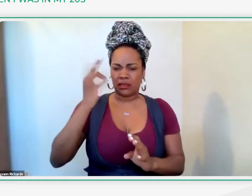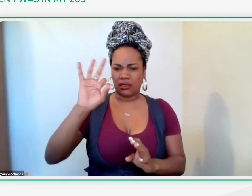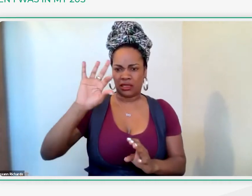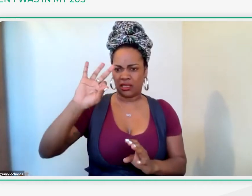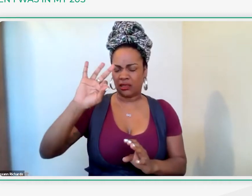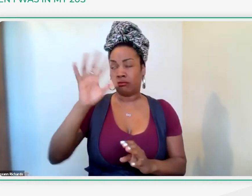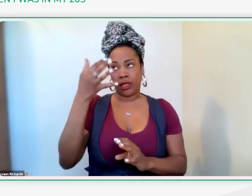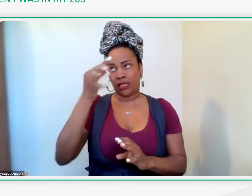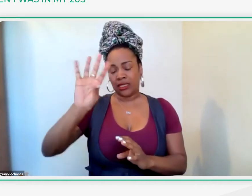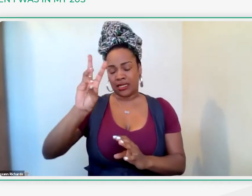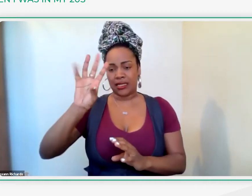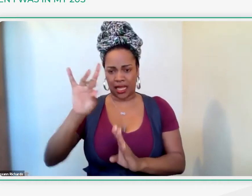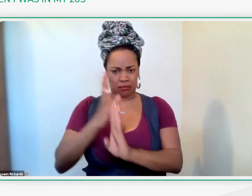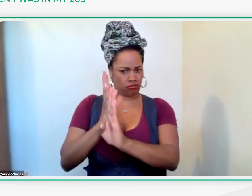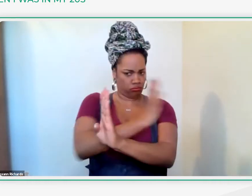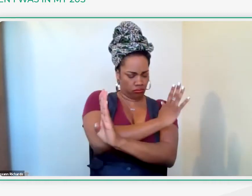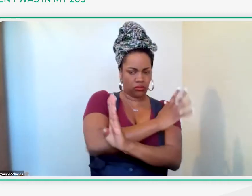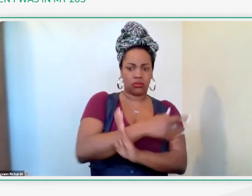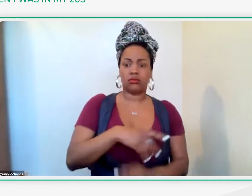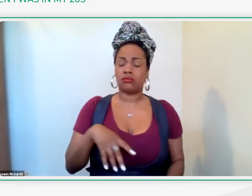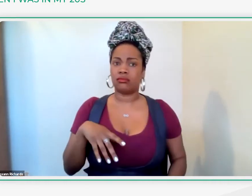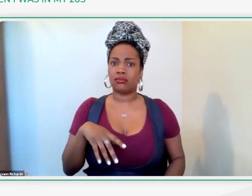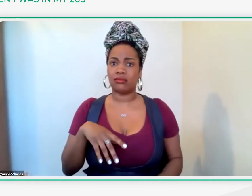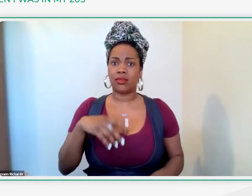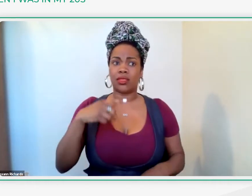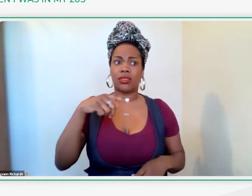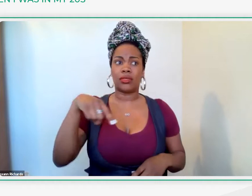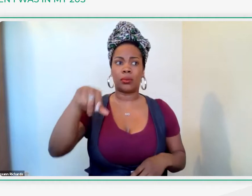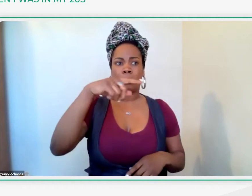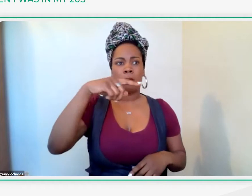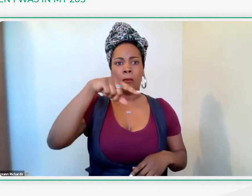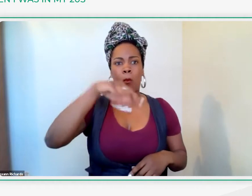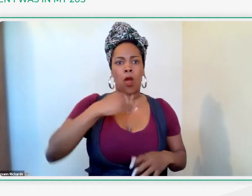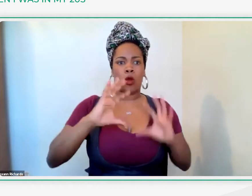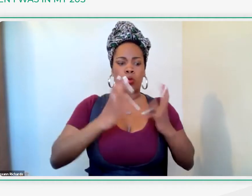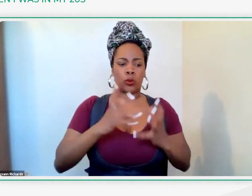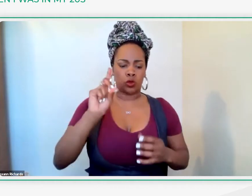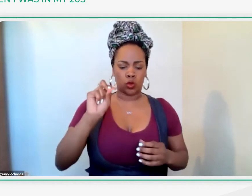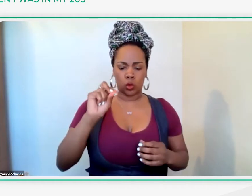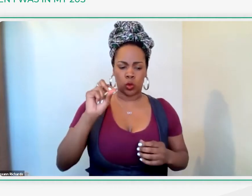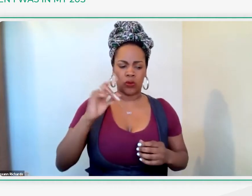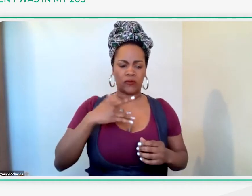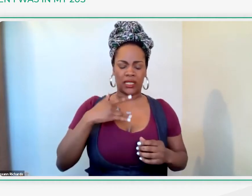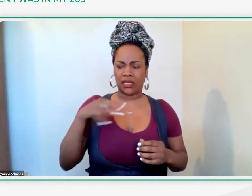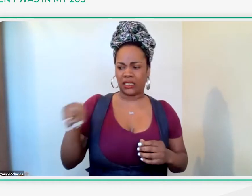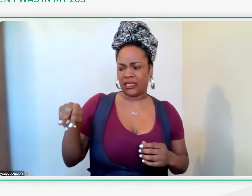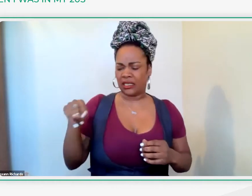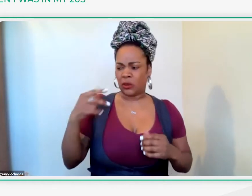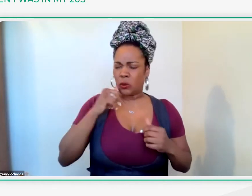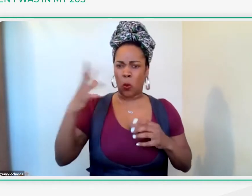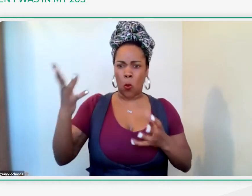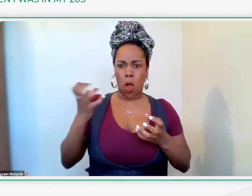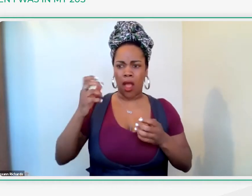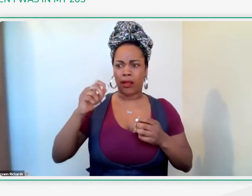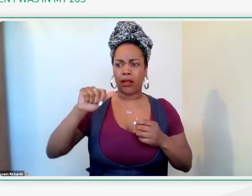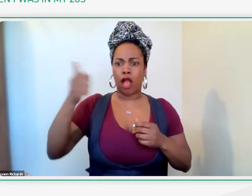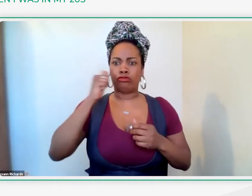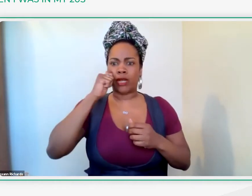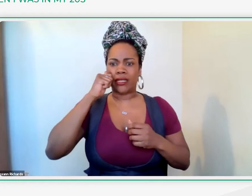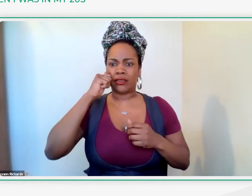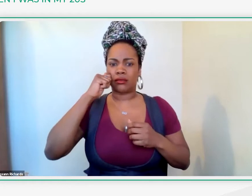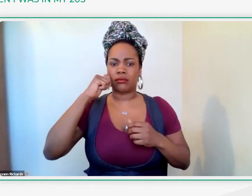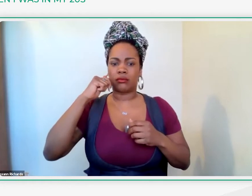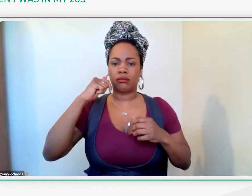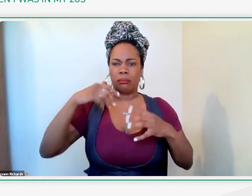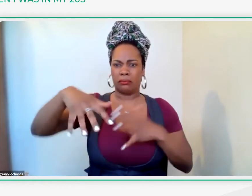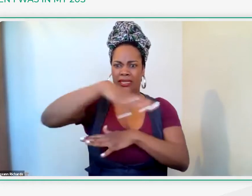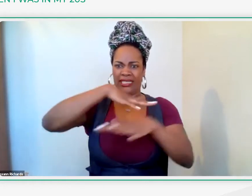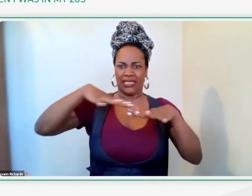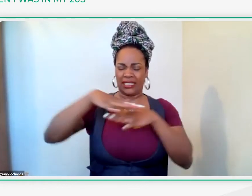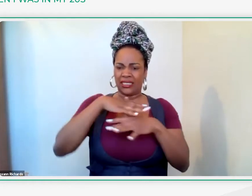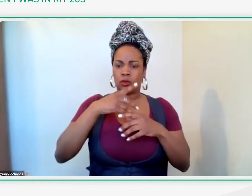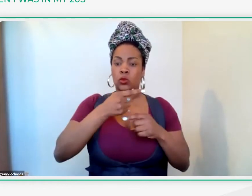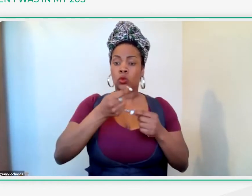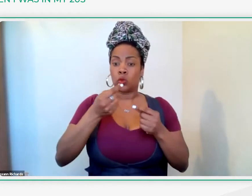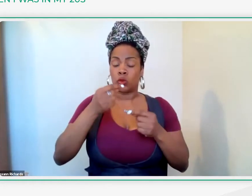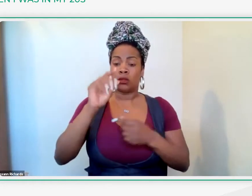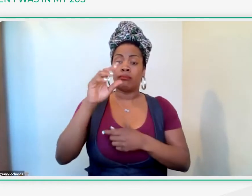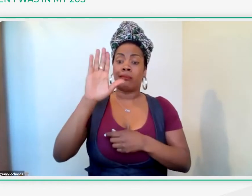Well, I know back in about 1968 . . . you may feel that there were areas they did not